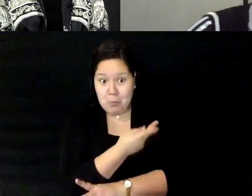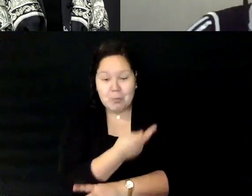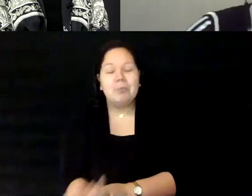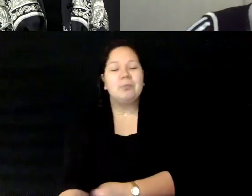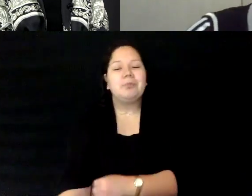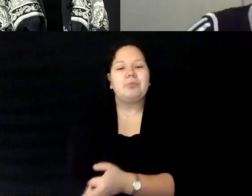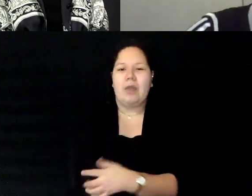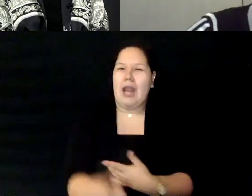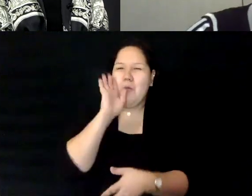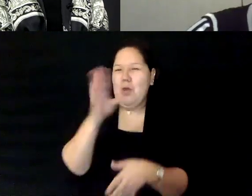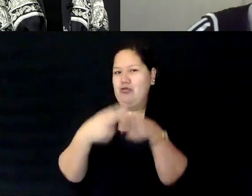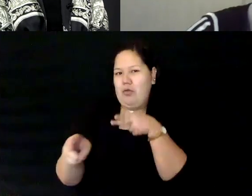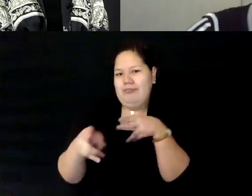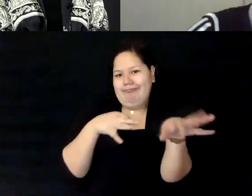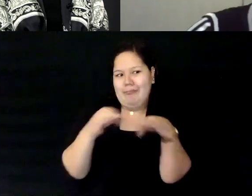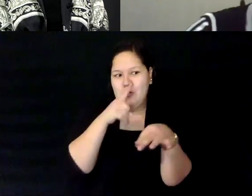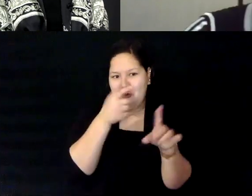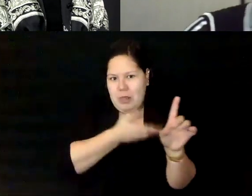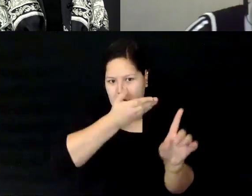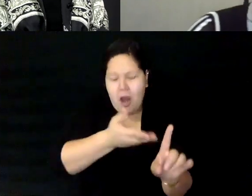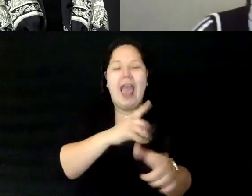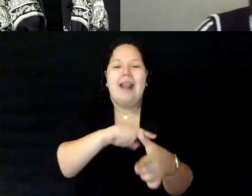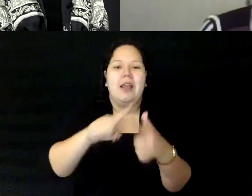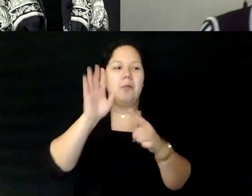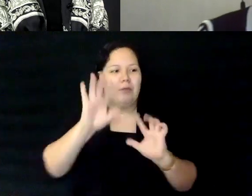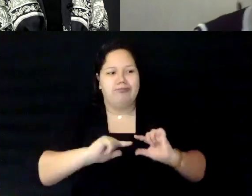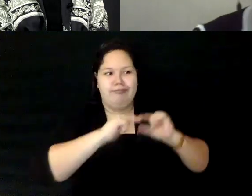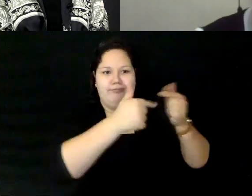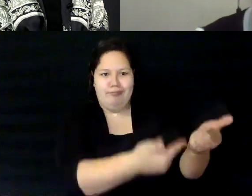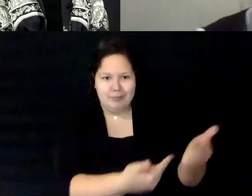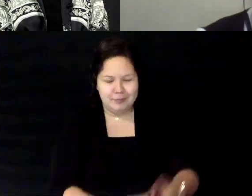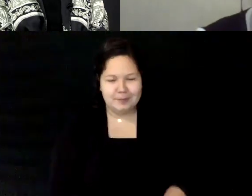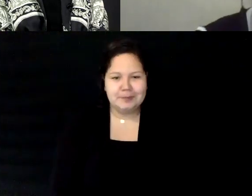I'll just briefly introduce them and then I'll pass the stage to them to talk a little bit,